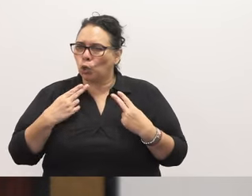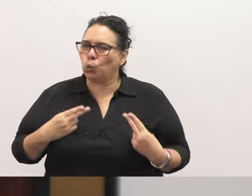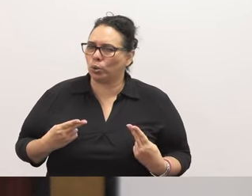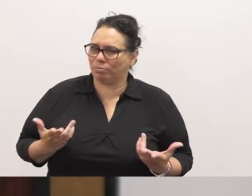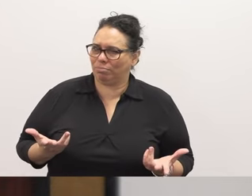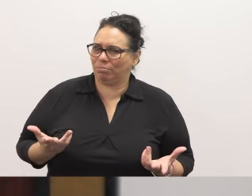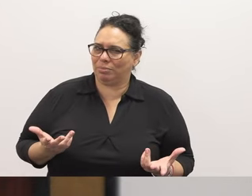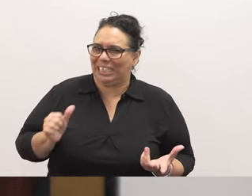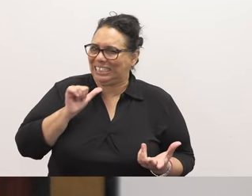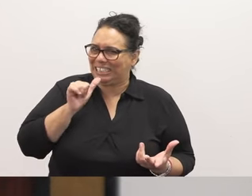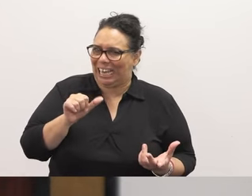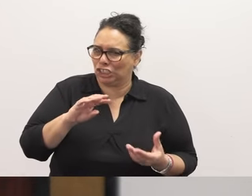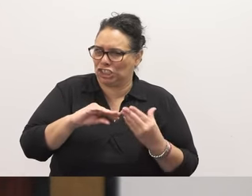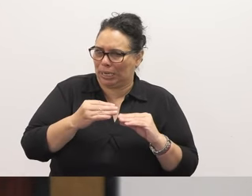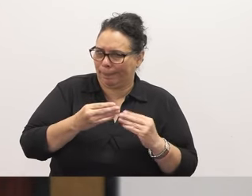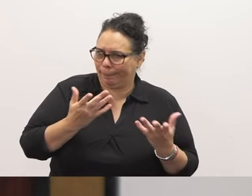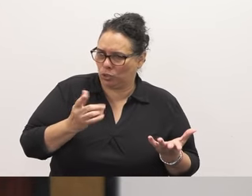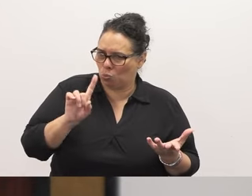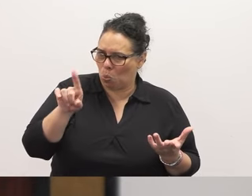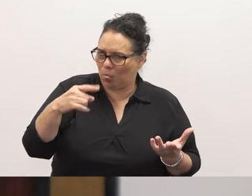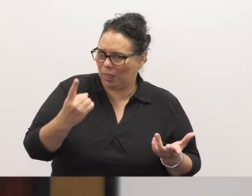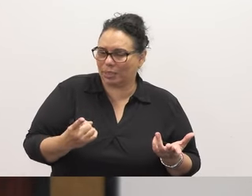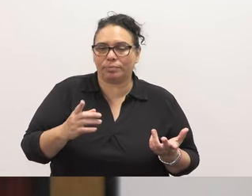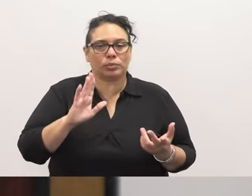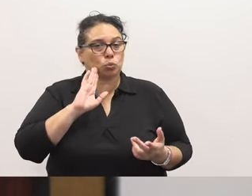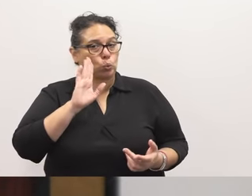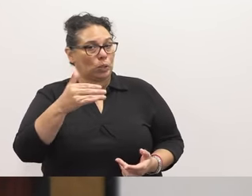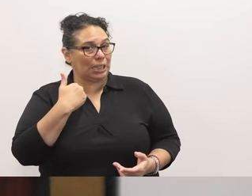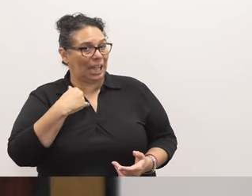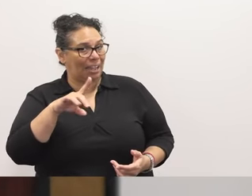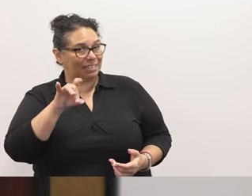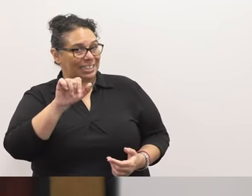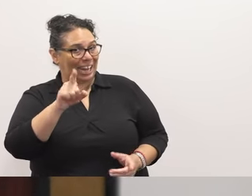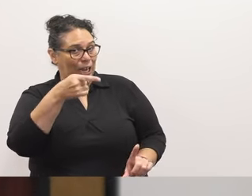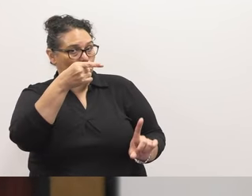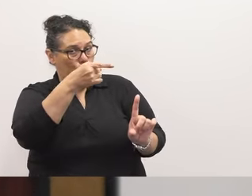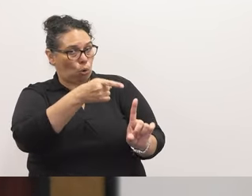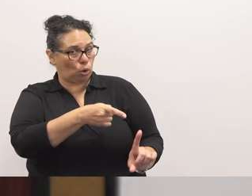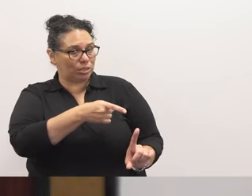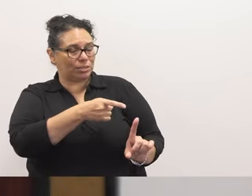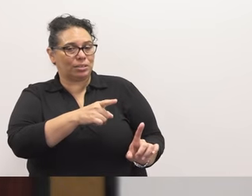Dr. Baker will definitely have those data points so that it can support the stories,